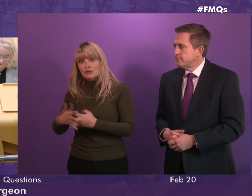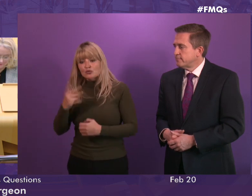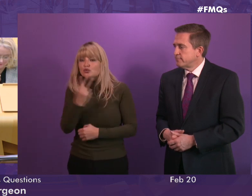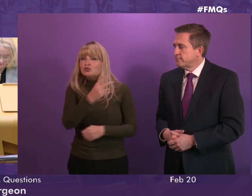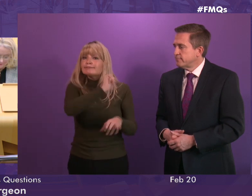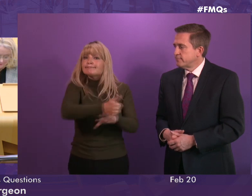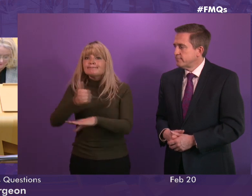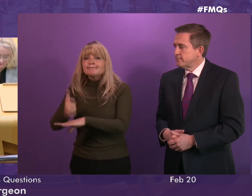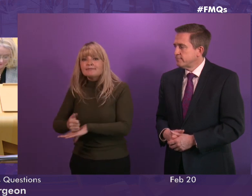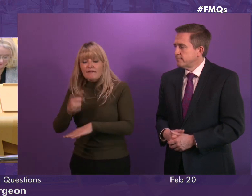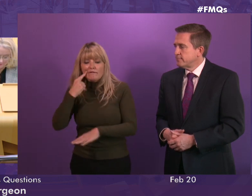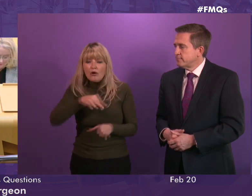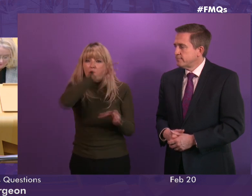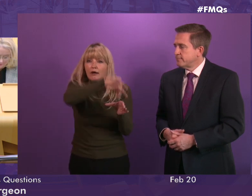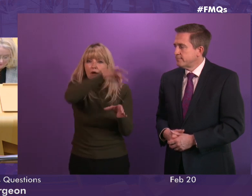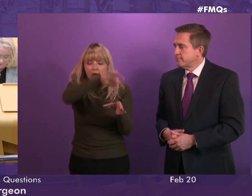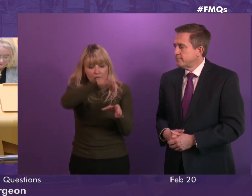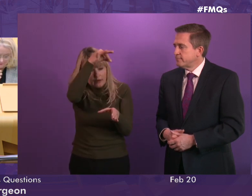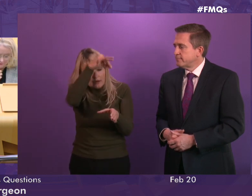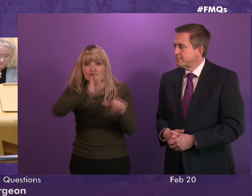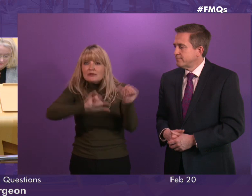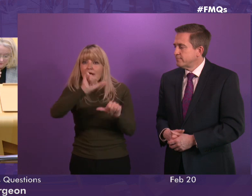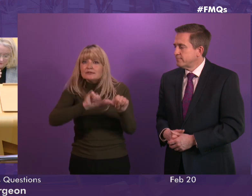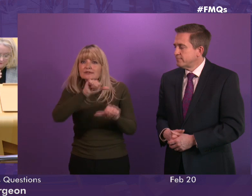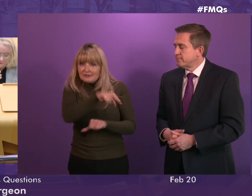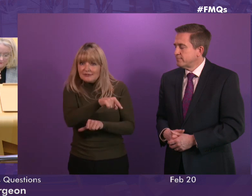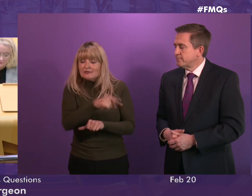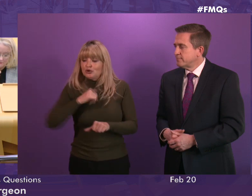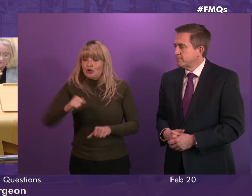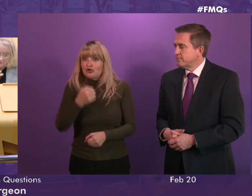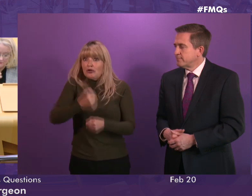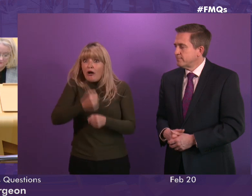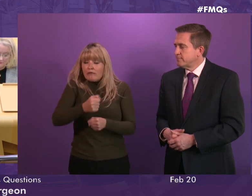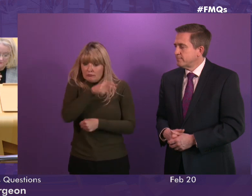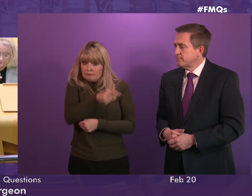notification of results. The Scottish Government is encouraging organisations to ensure that